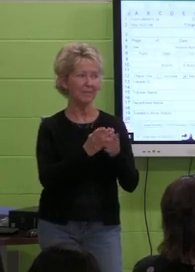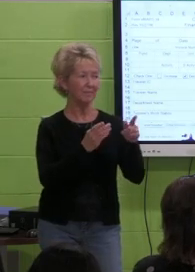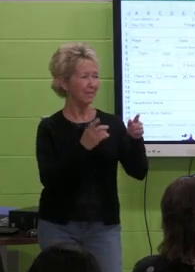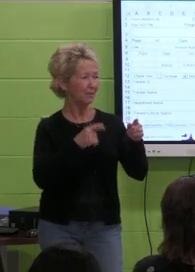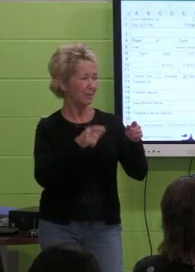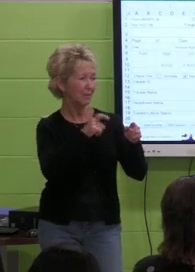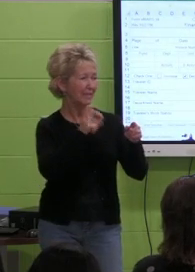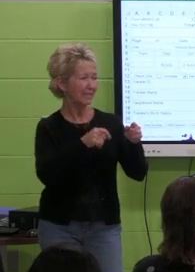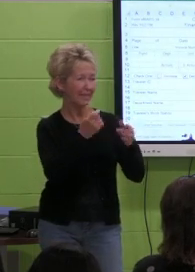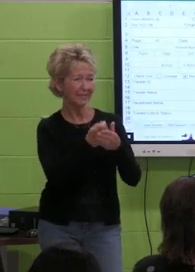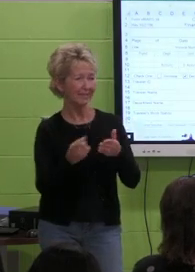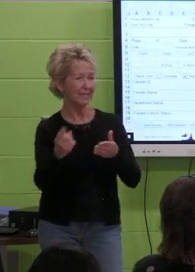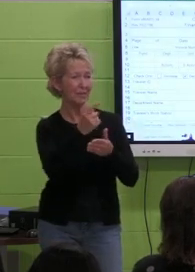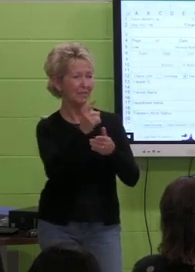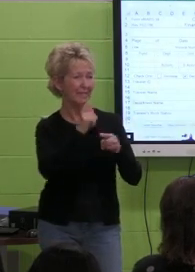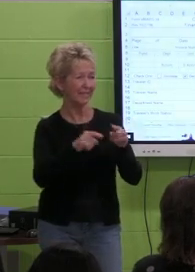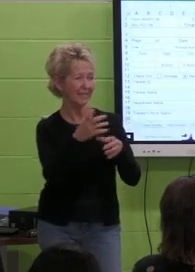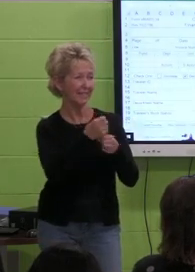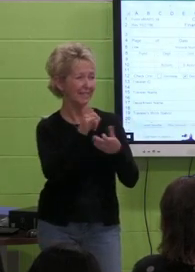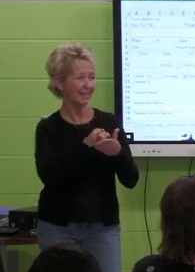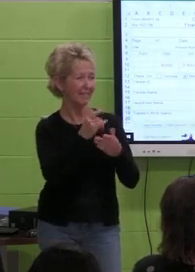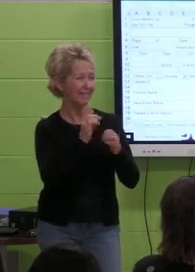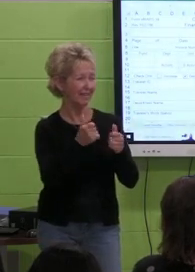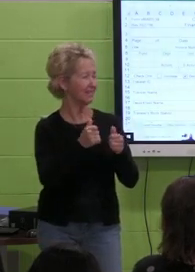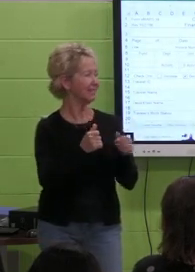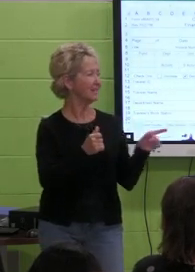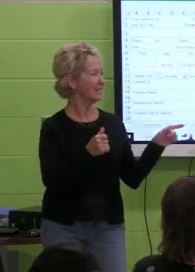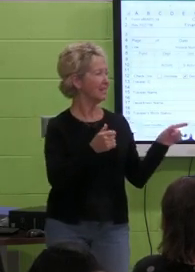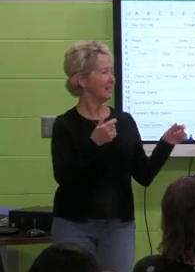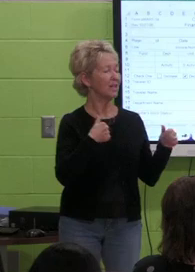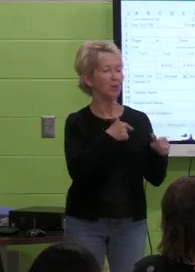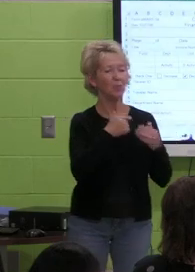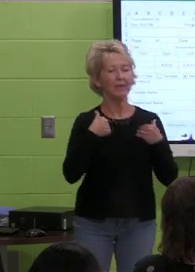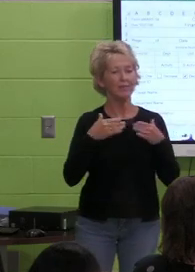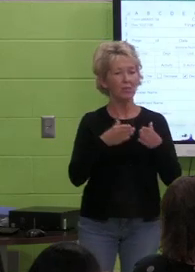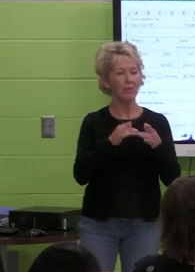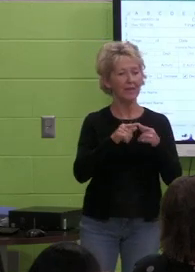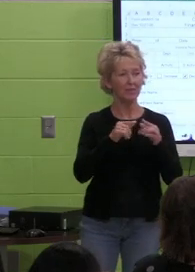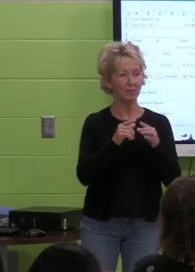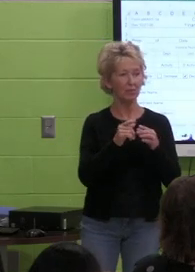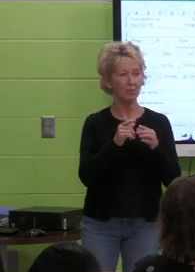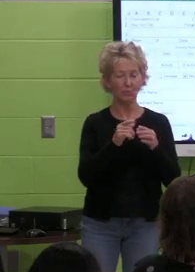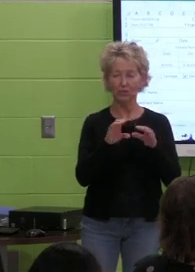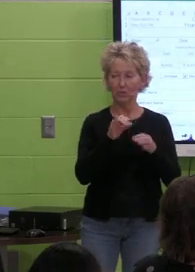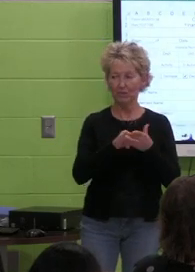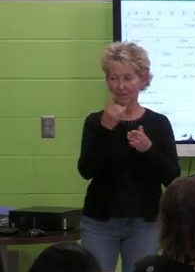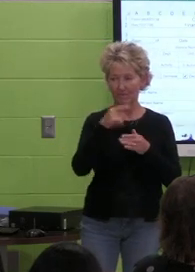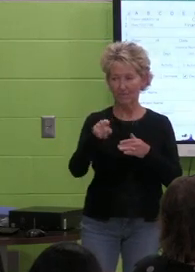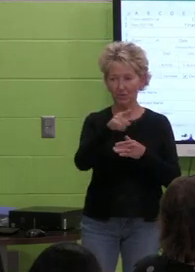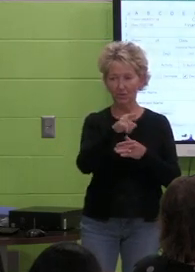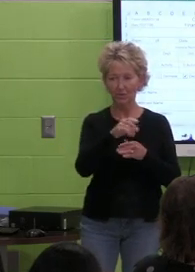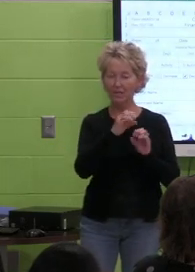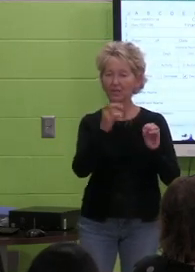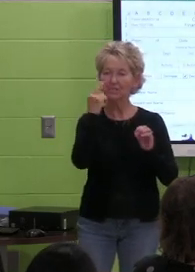it's we have the mechanisms to do that for you there is no reason that you should be spending